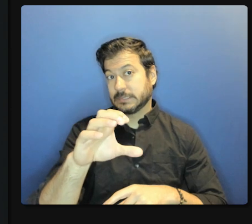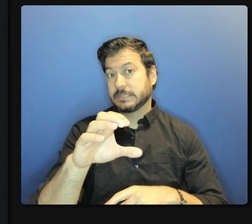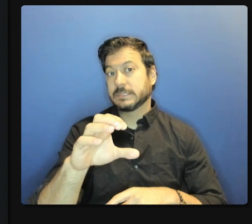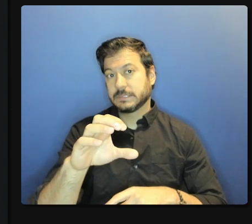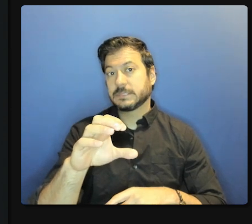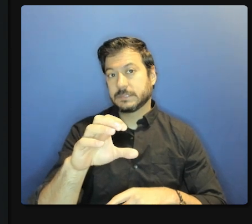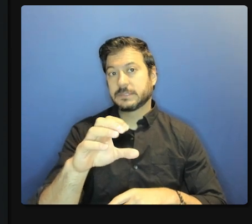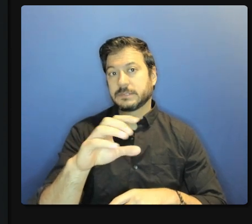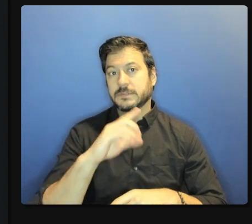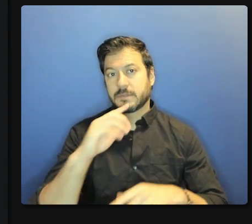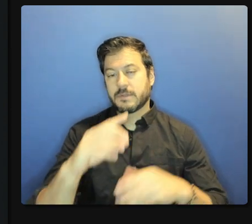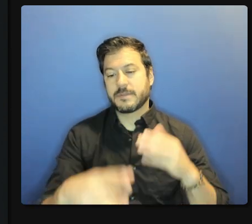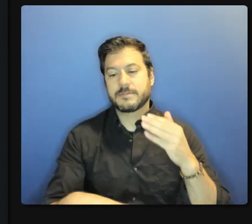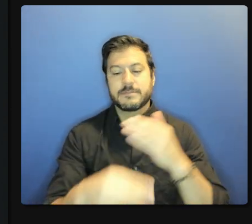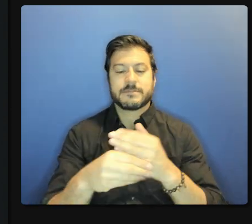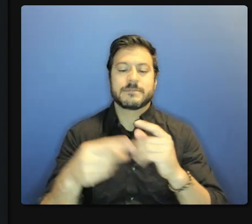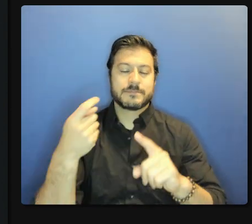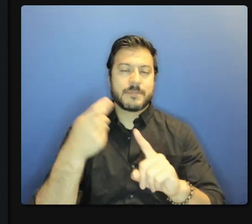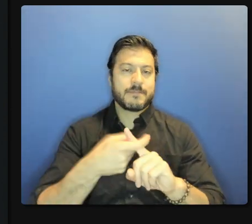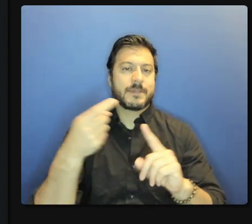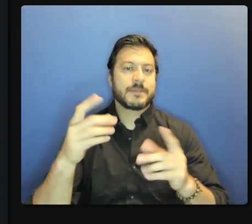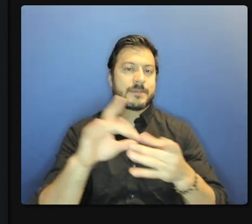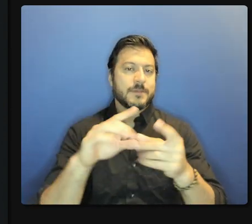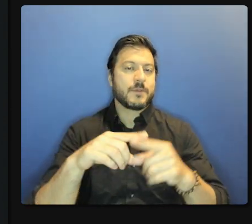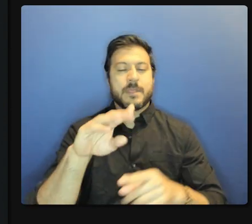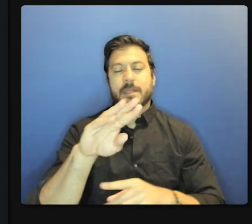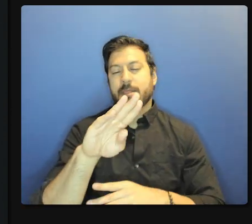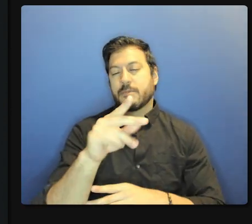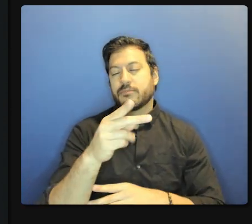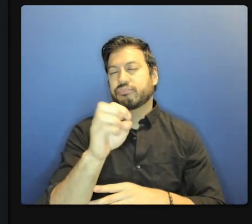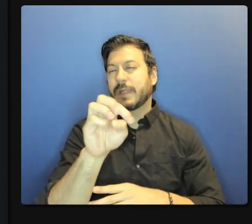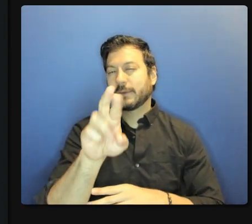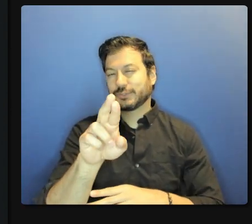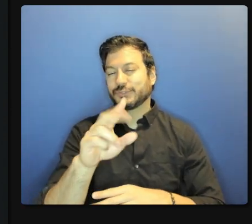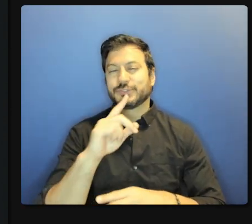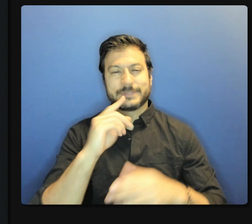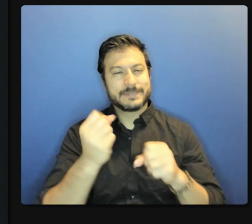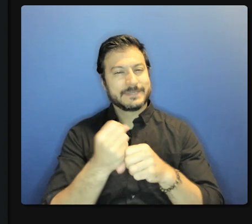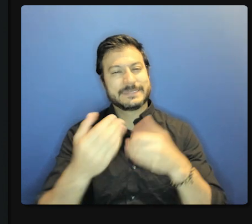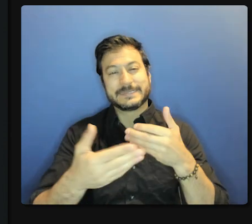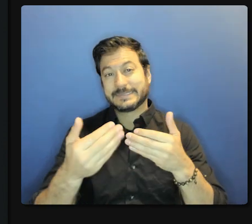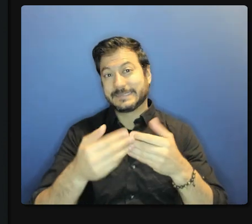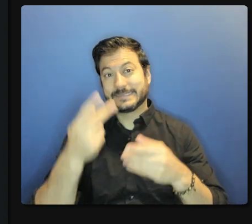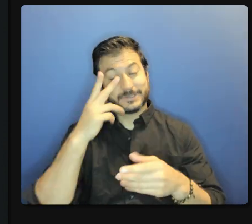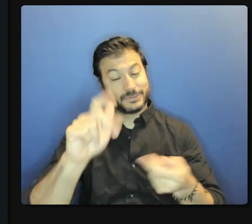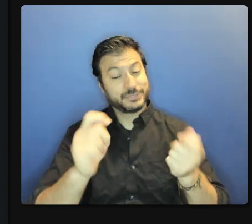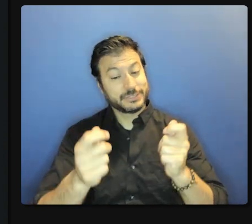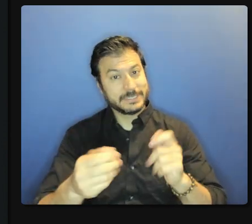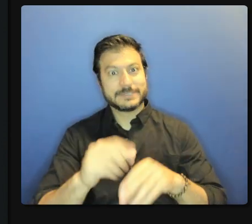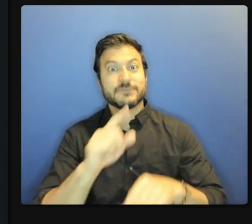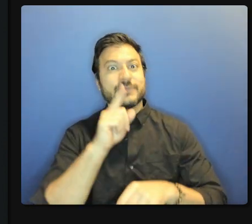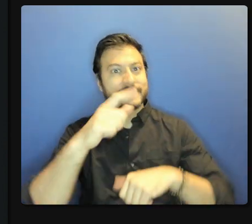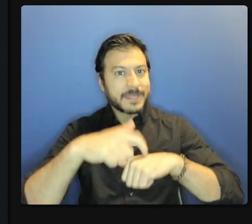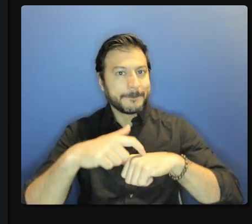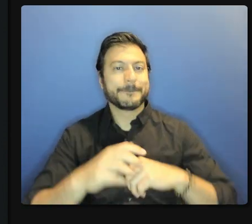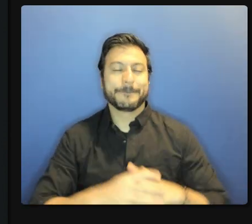are automatically reflected to the browser making it easy on your development cycle to see your changes in real time.